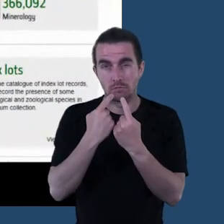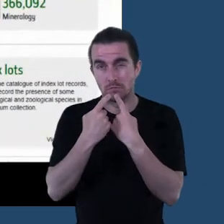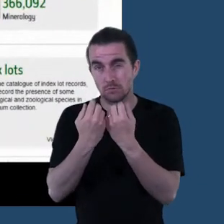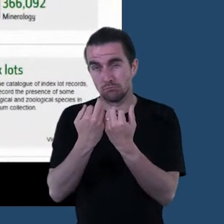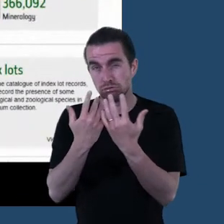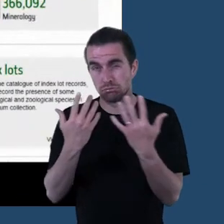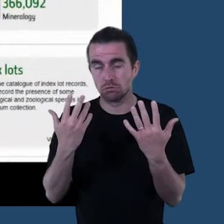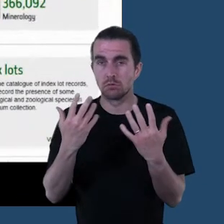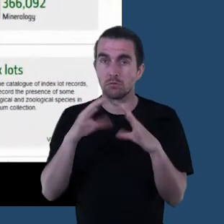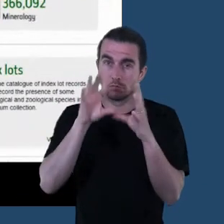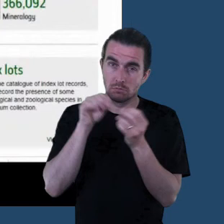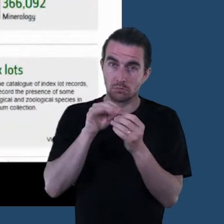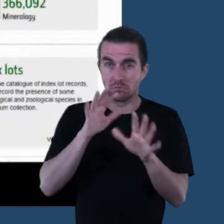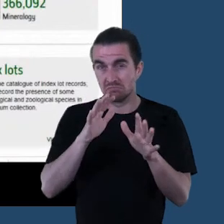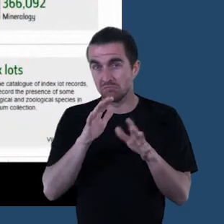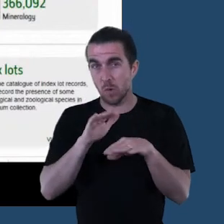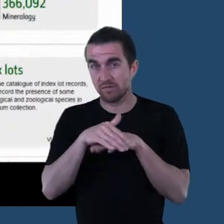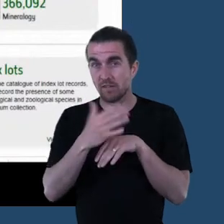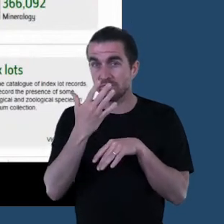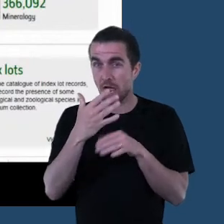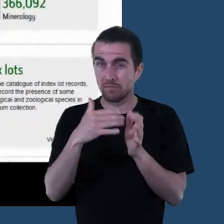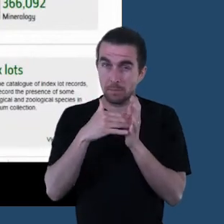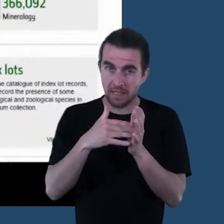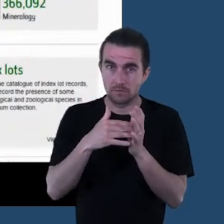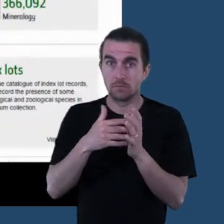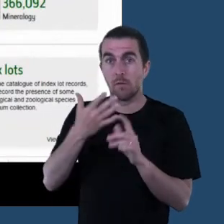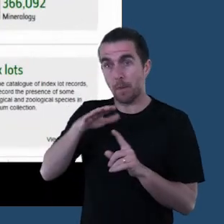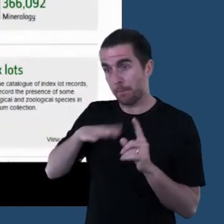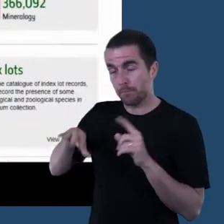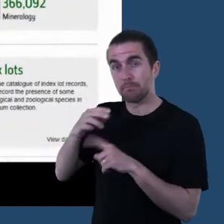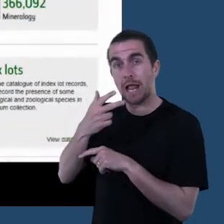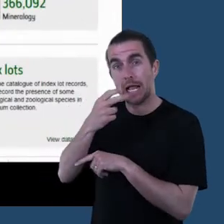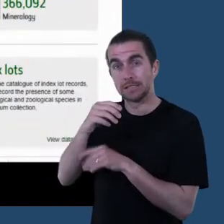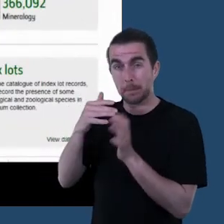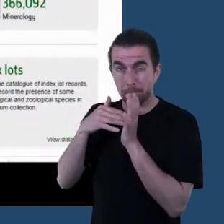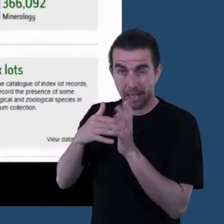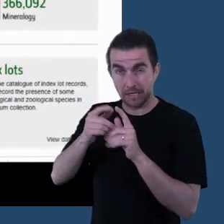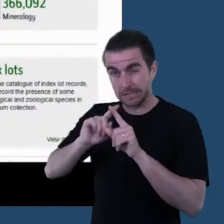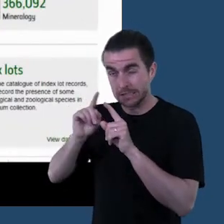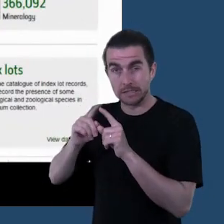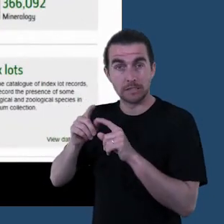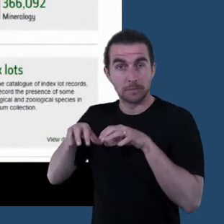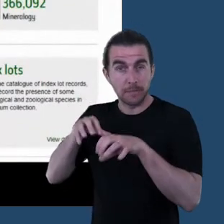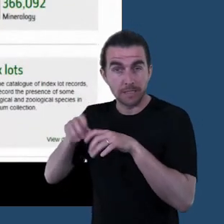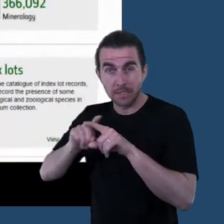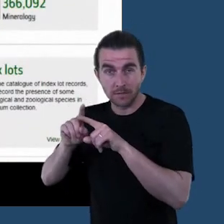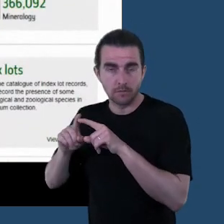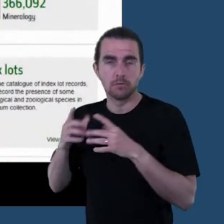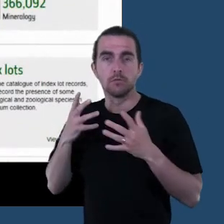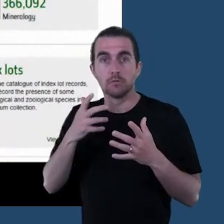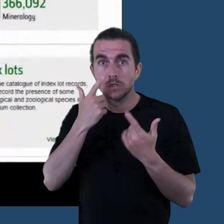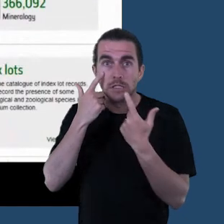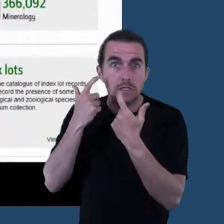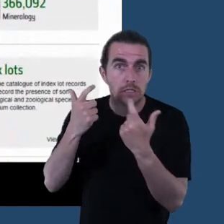and that comprises almost 5 million of the museum's 80 million specimens. You can search for the species that you're interested in.